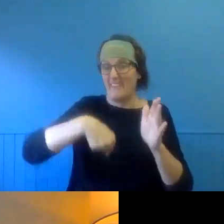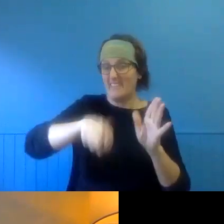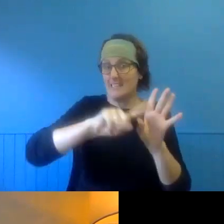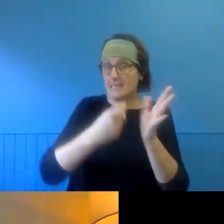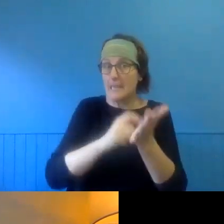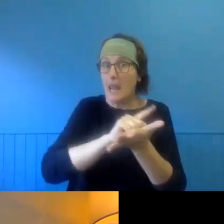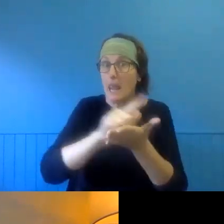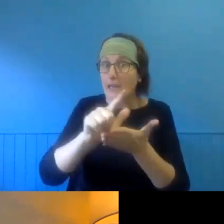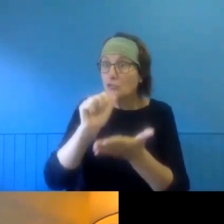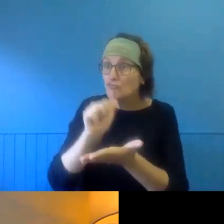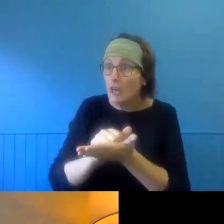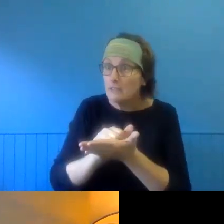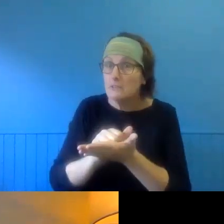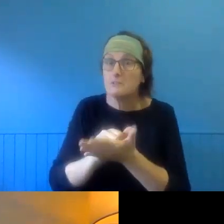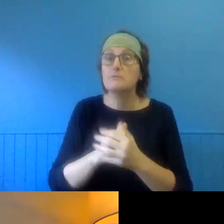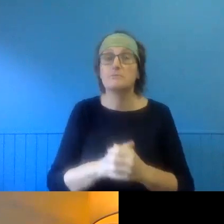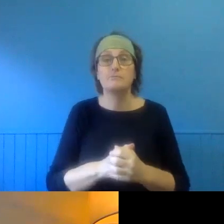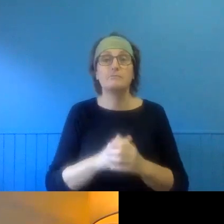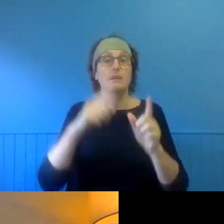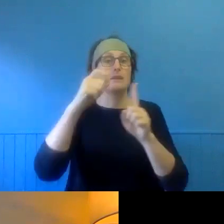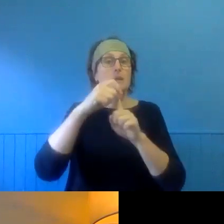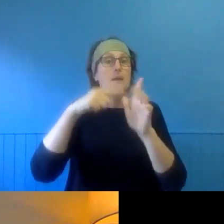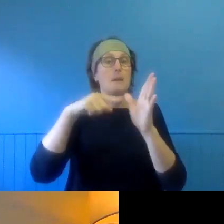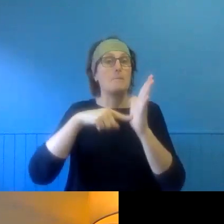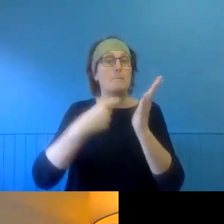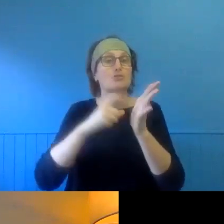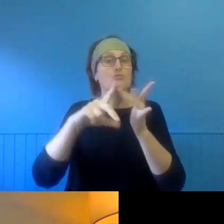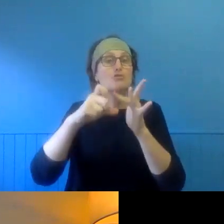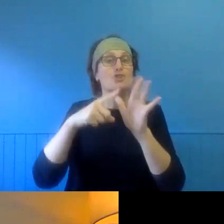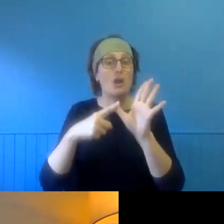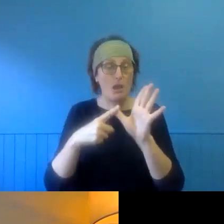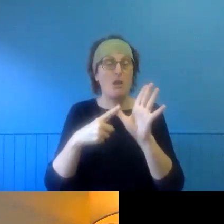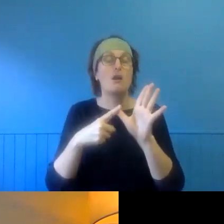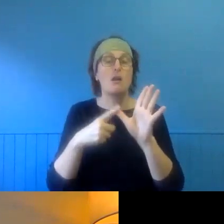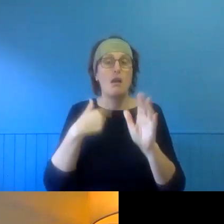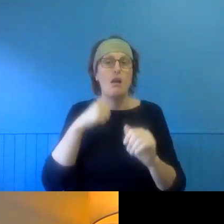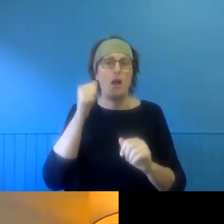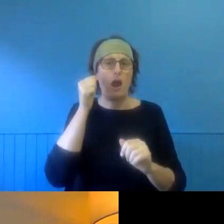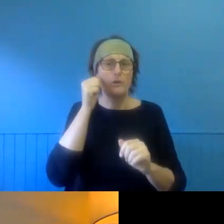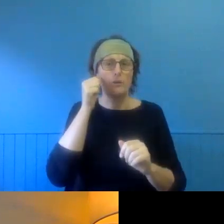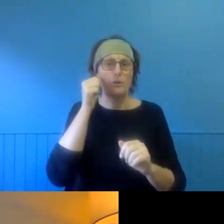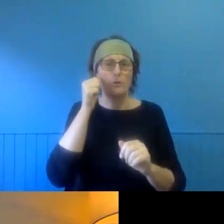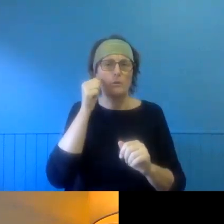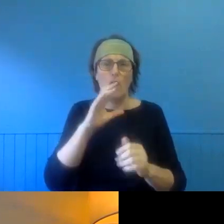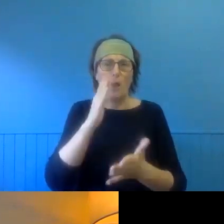right? >> TERRI JANKE: Patricia, I know - I'm not sure if she's on the